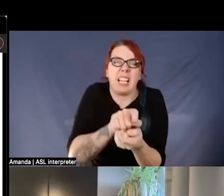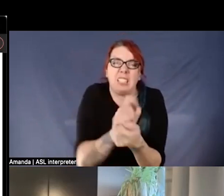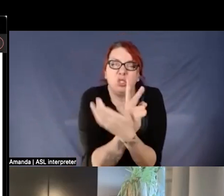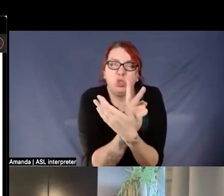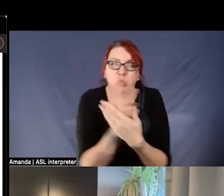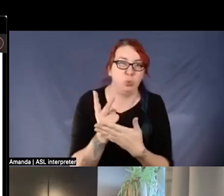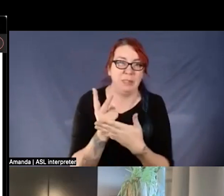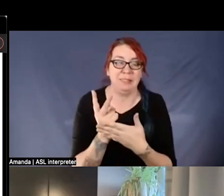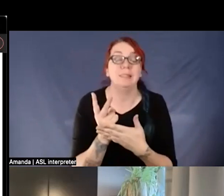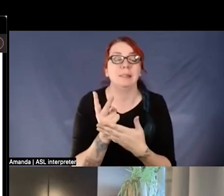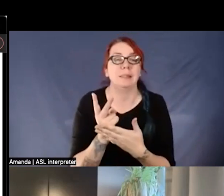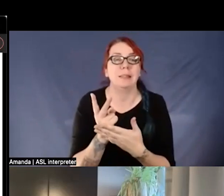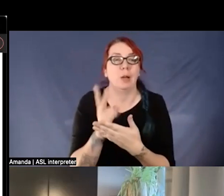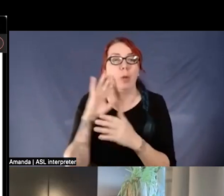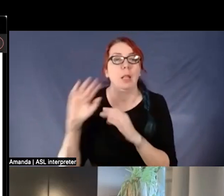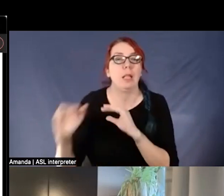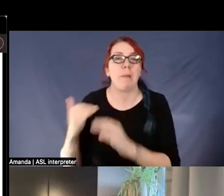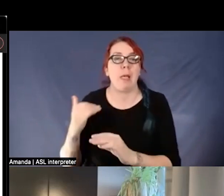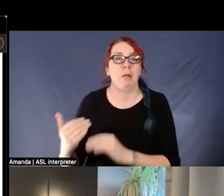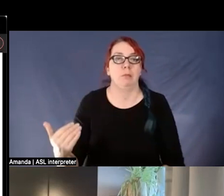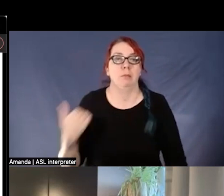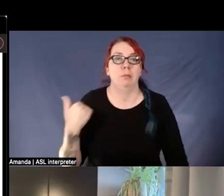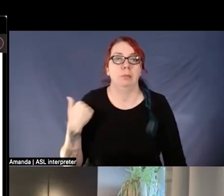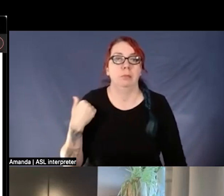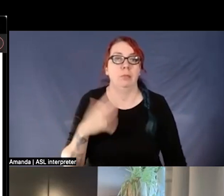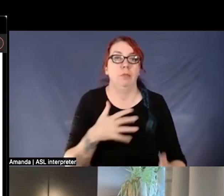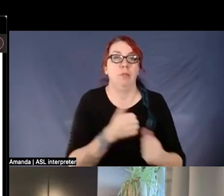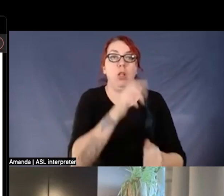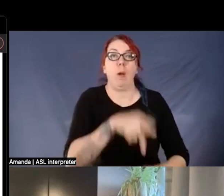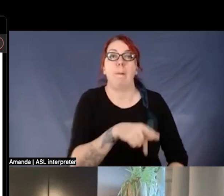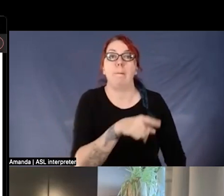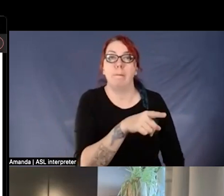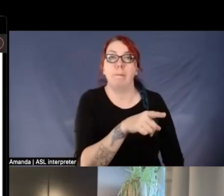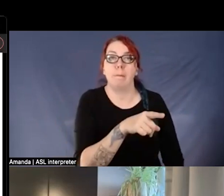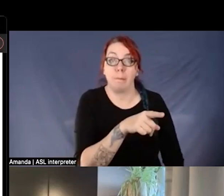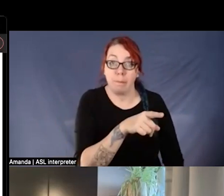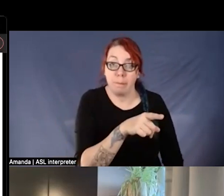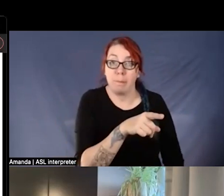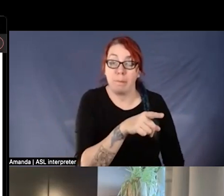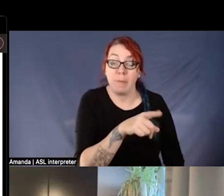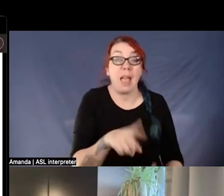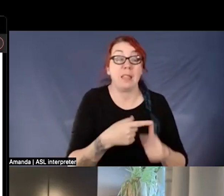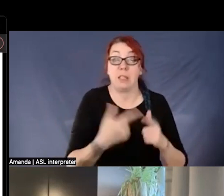email you originally sent. You can reschedule it from that same email or act on it right away. And